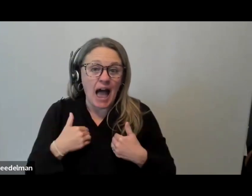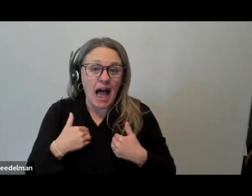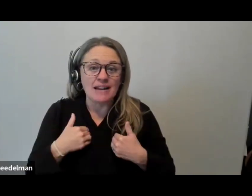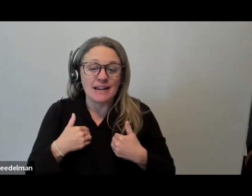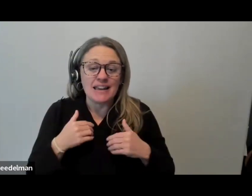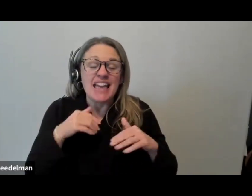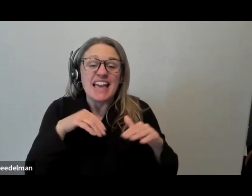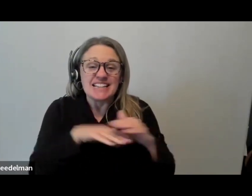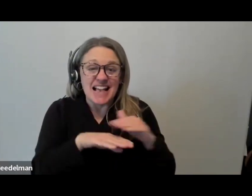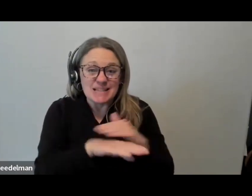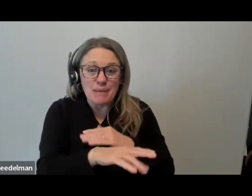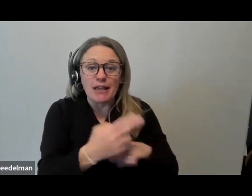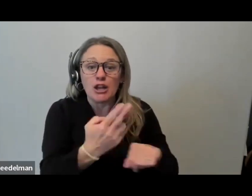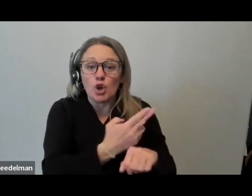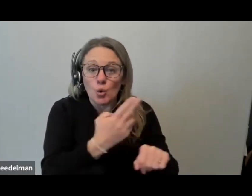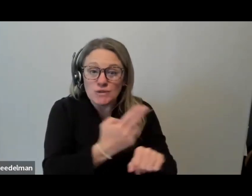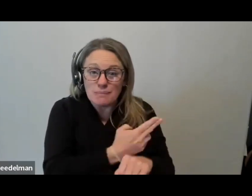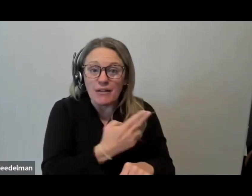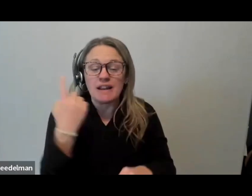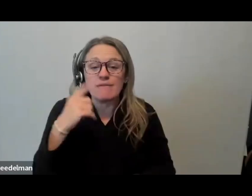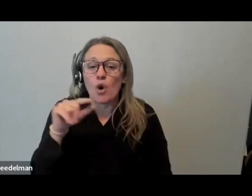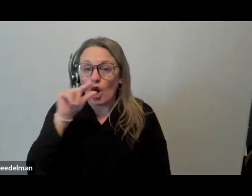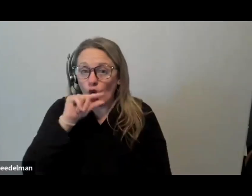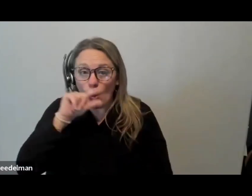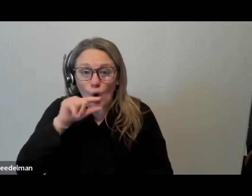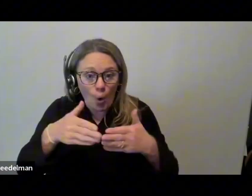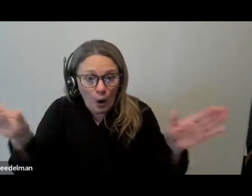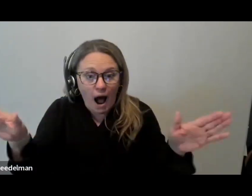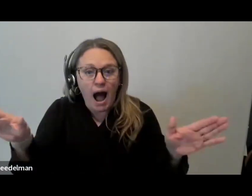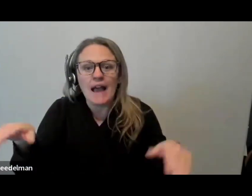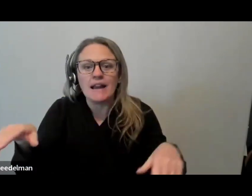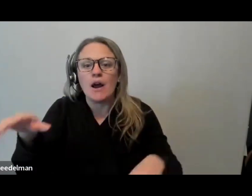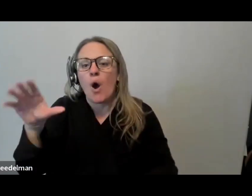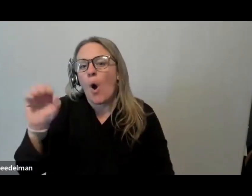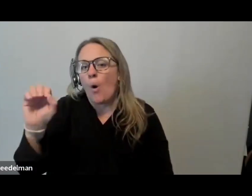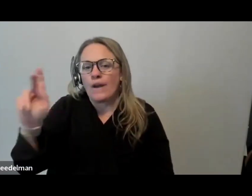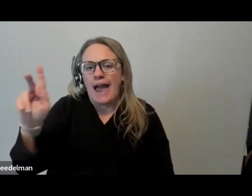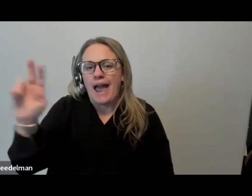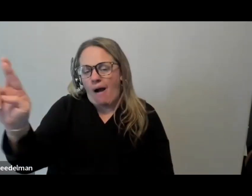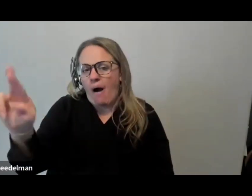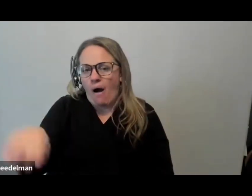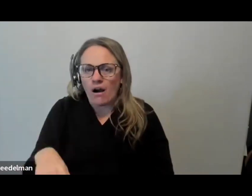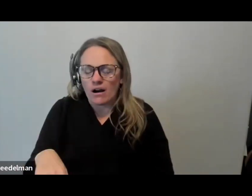as a Google wide OKR or objective and key result, which is just like a company-wide goal